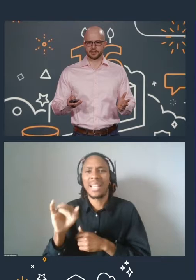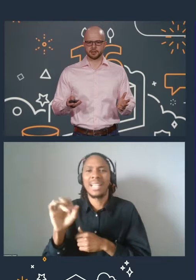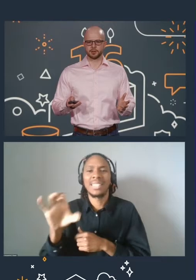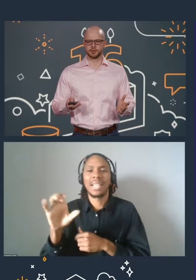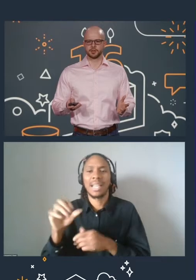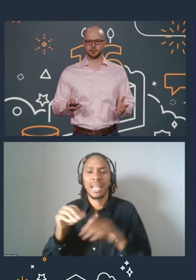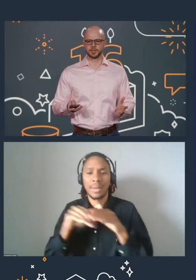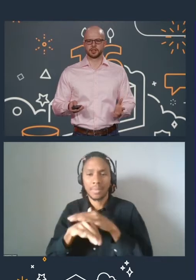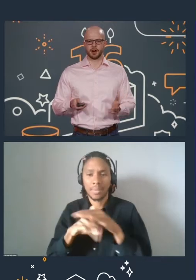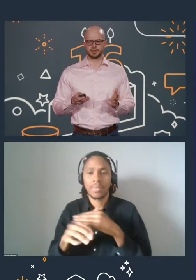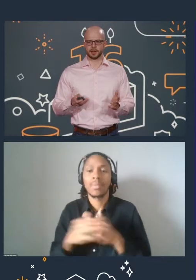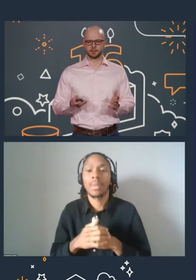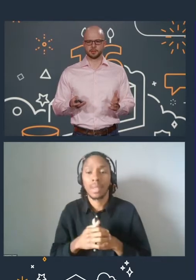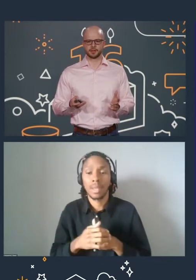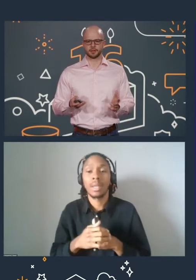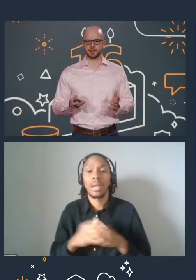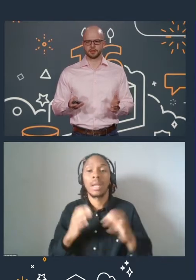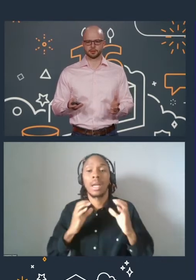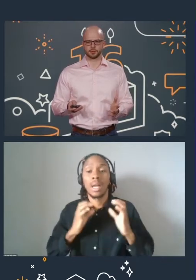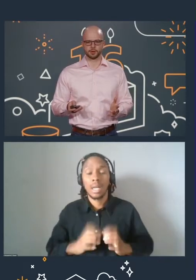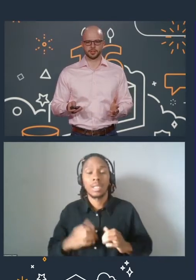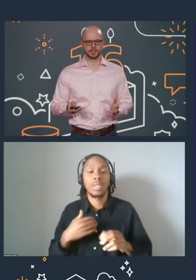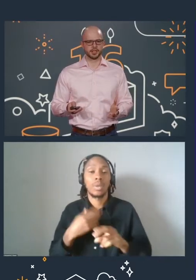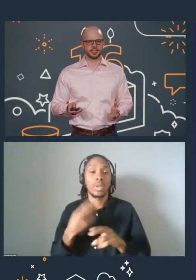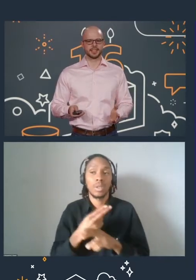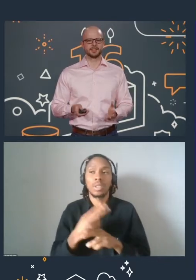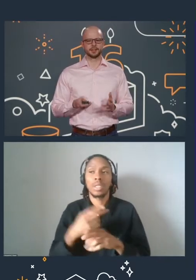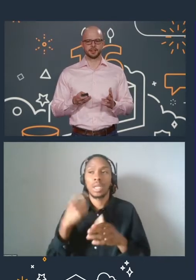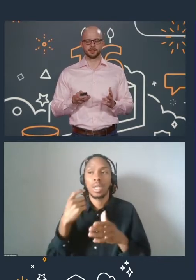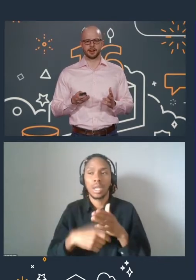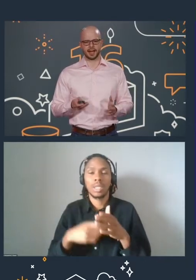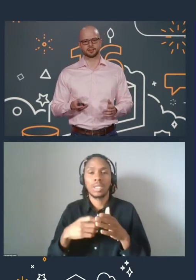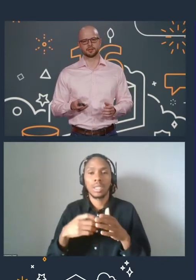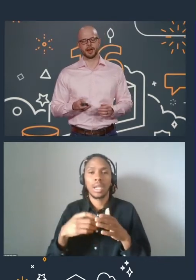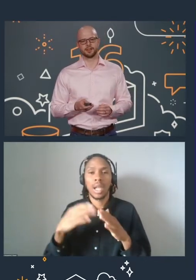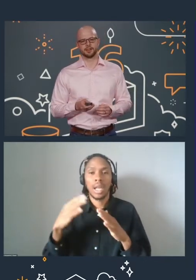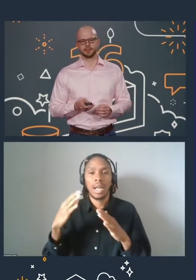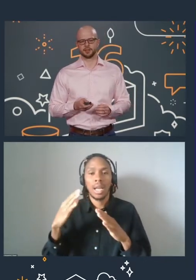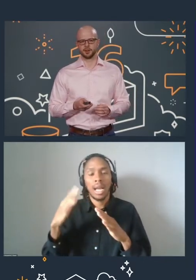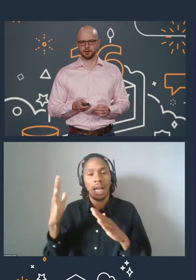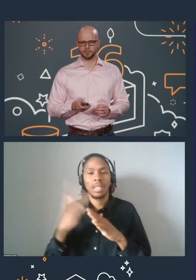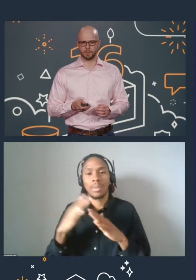customers are using cost-optimized archival storage, even if their access pattern is unknown,